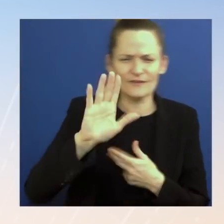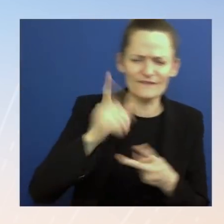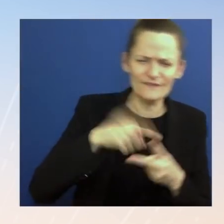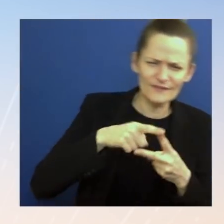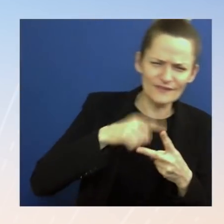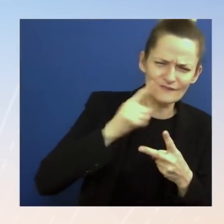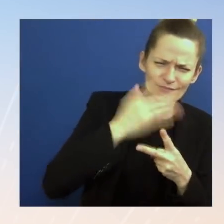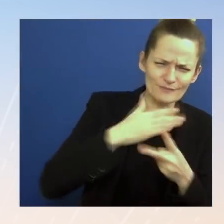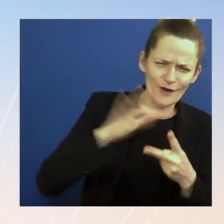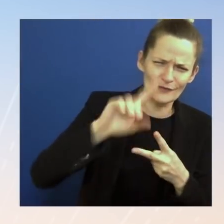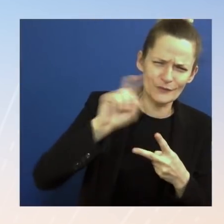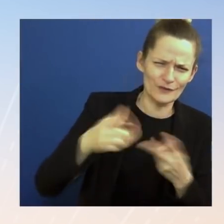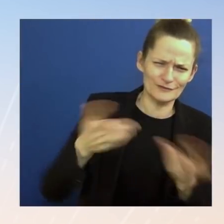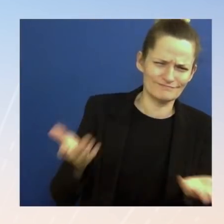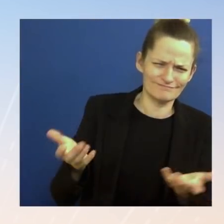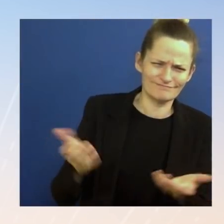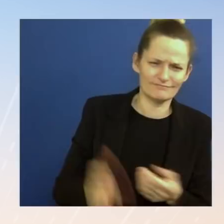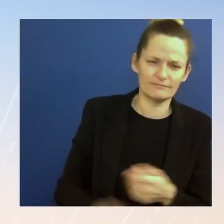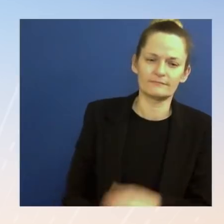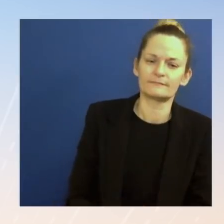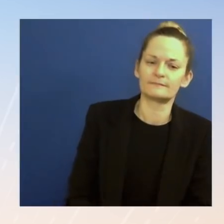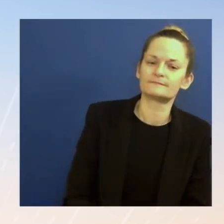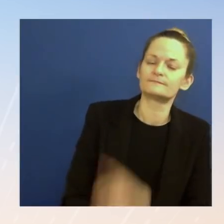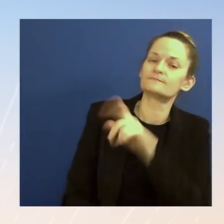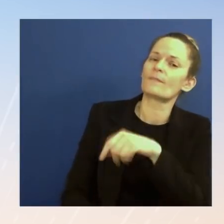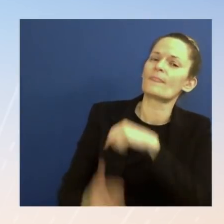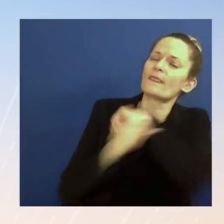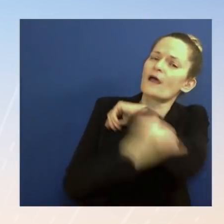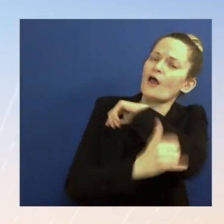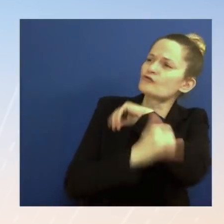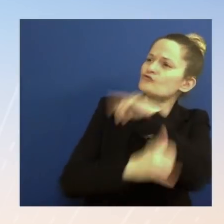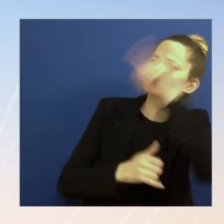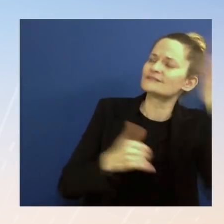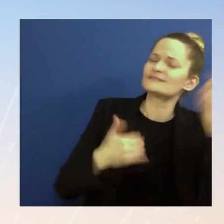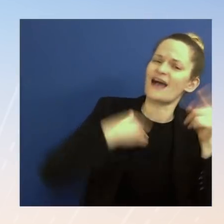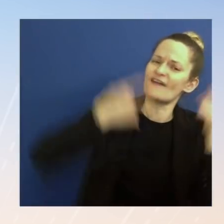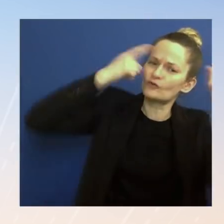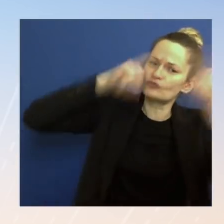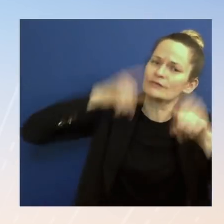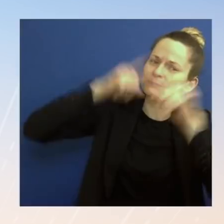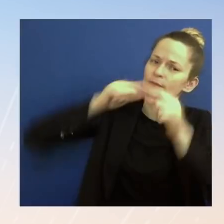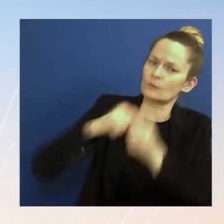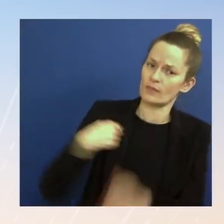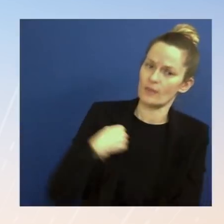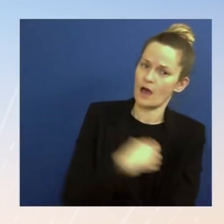you know, if a situation like this develops, if those treaties are going to be honored. Ms. Psaki: Which situation? How would it relate to Japan?